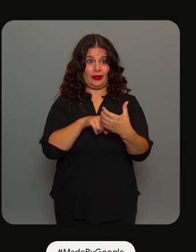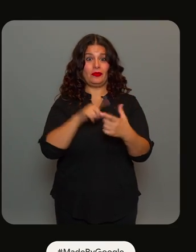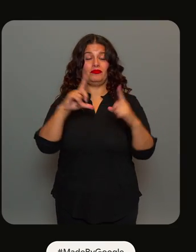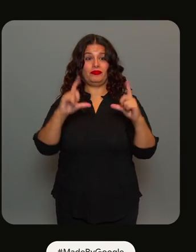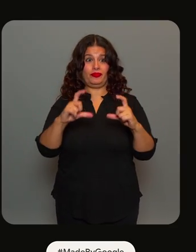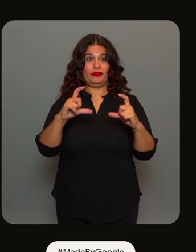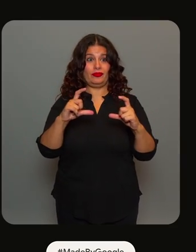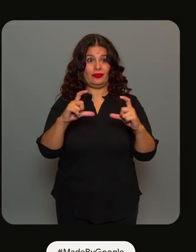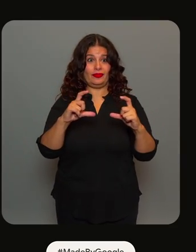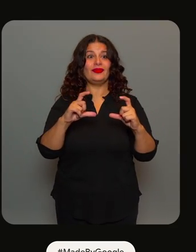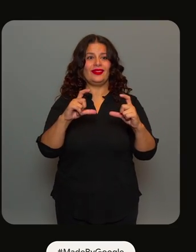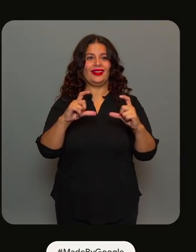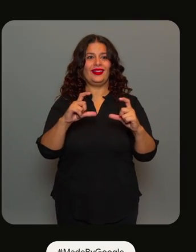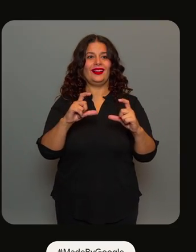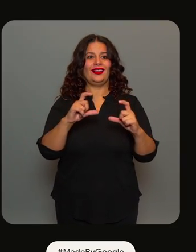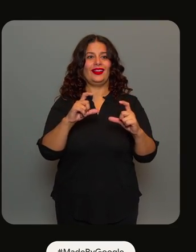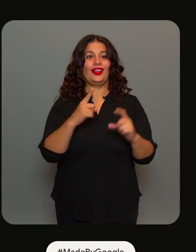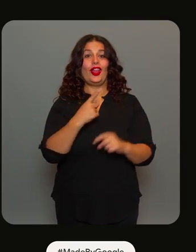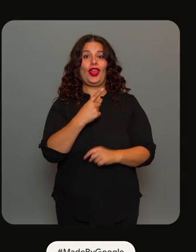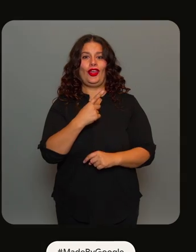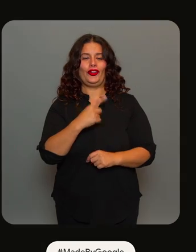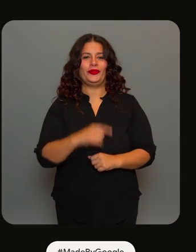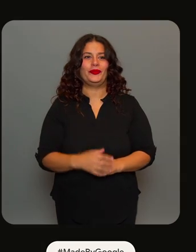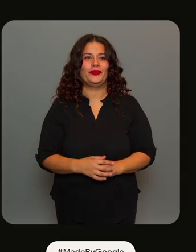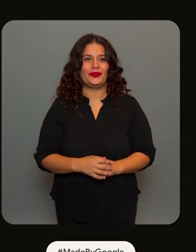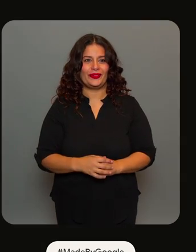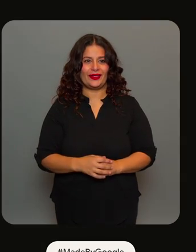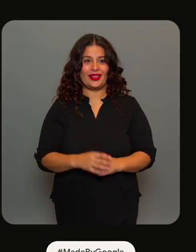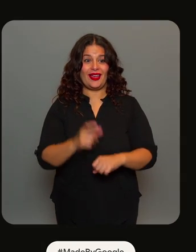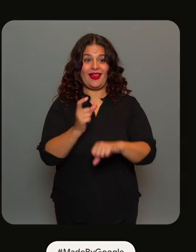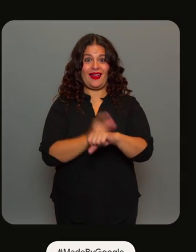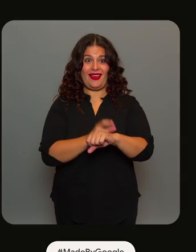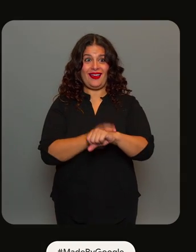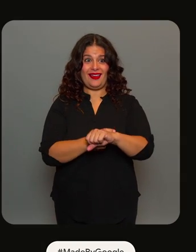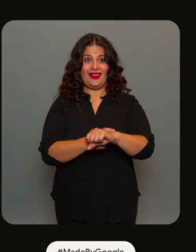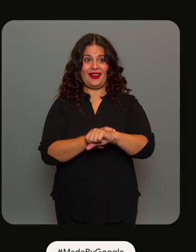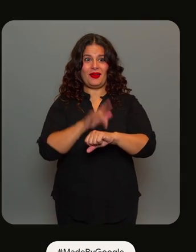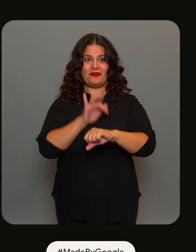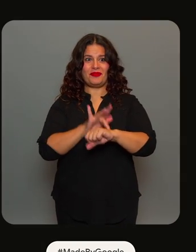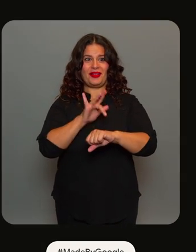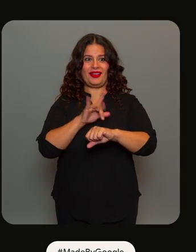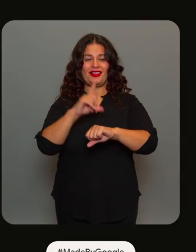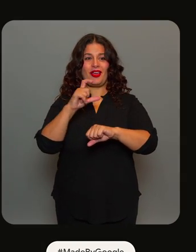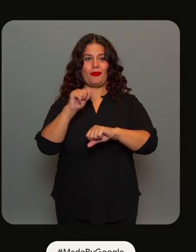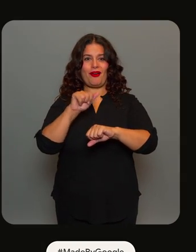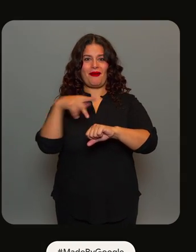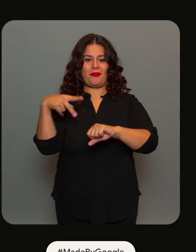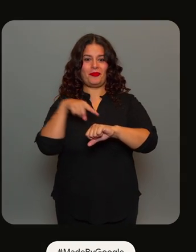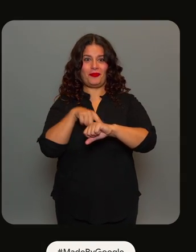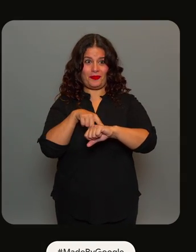And here's a little Google magic for your group selfie. Open the camera app on your watch, zoom in with the rotating